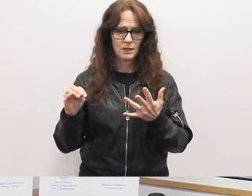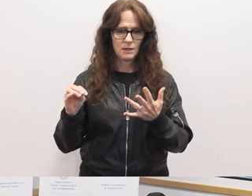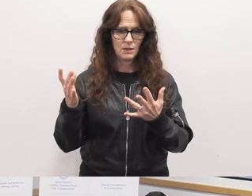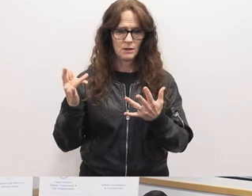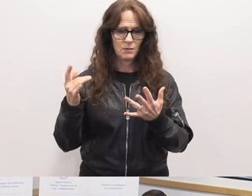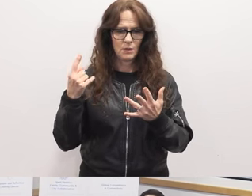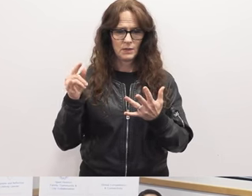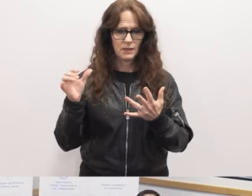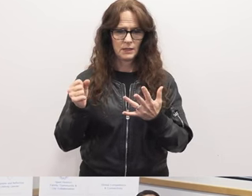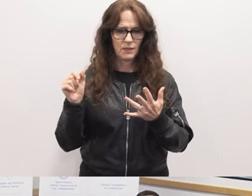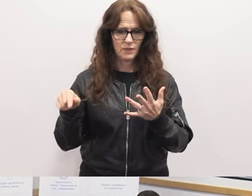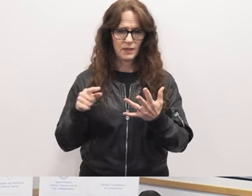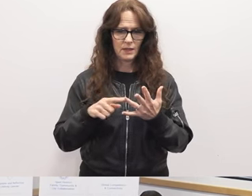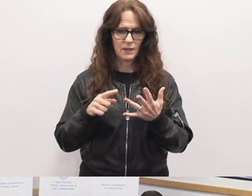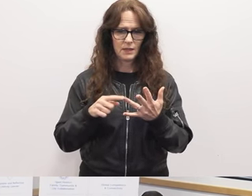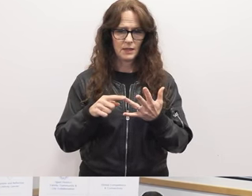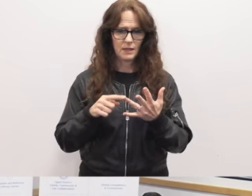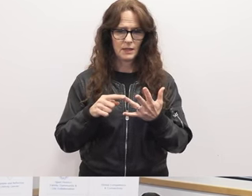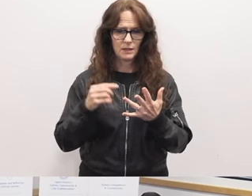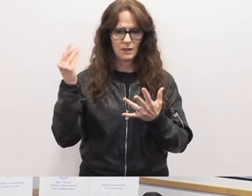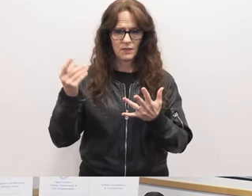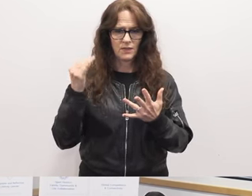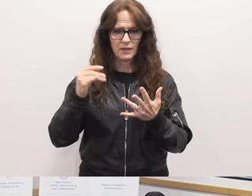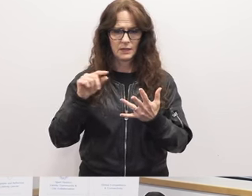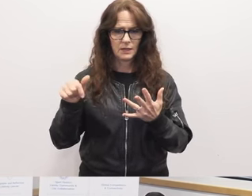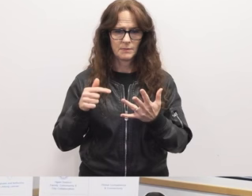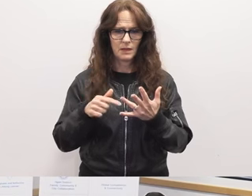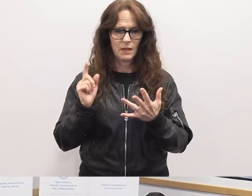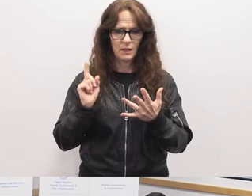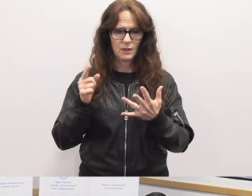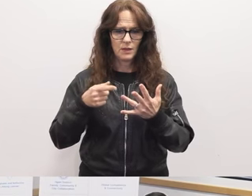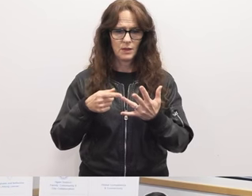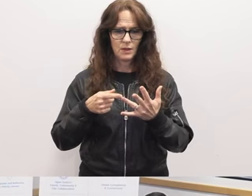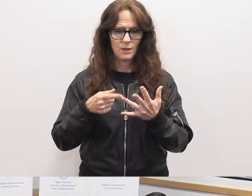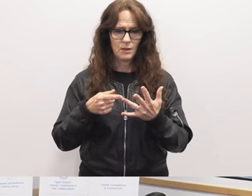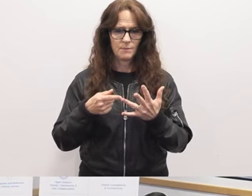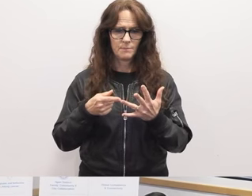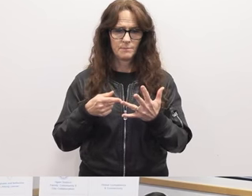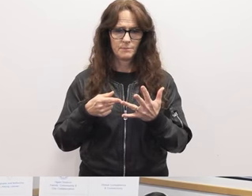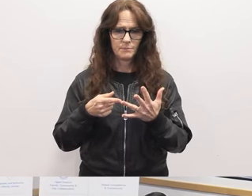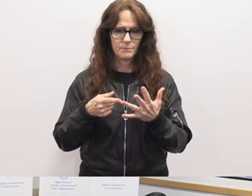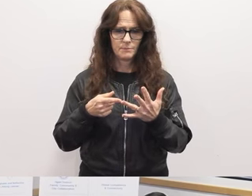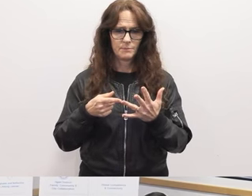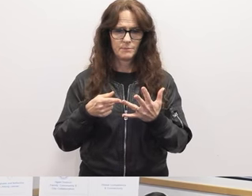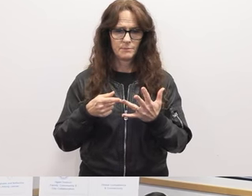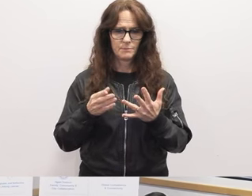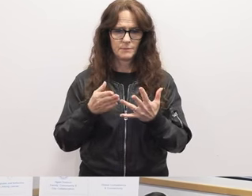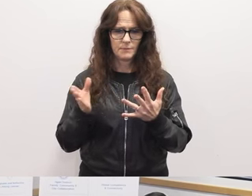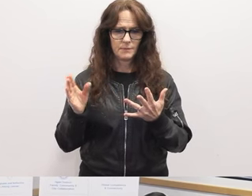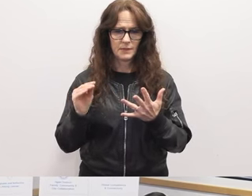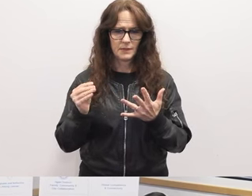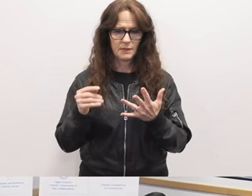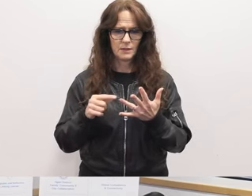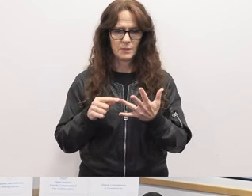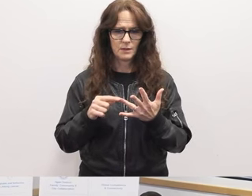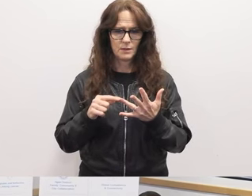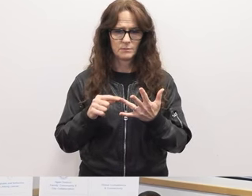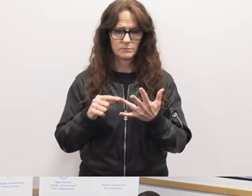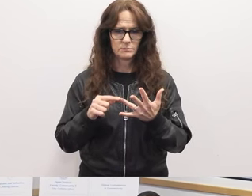And you know, what's the thinking behind the goal? So it applies generally to the numbers that we've come up with, so.